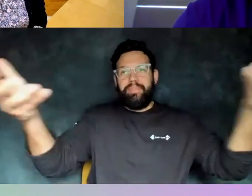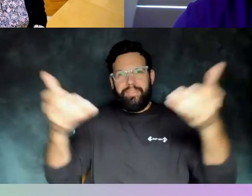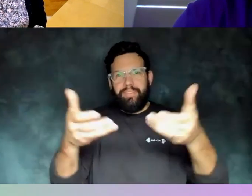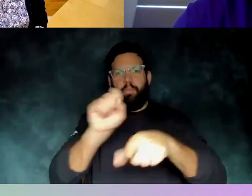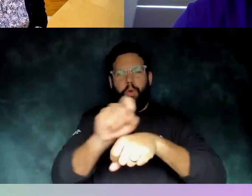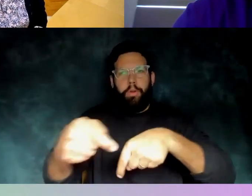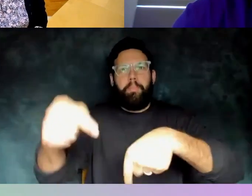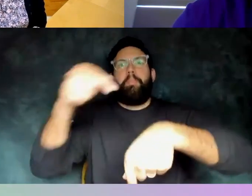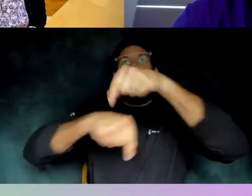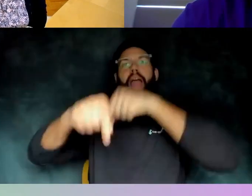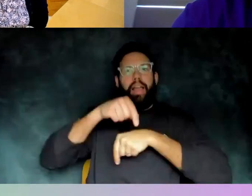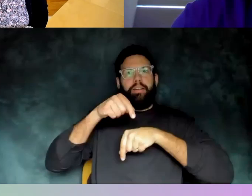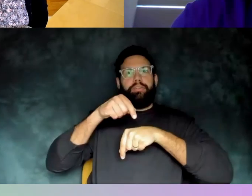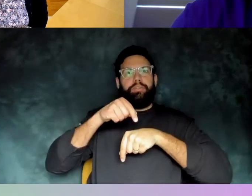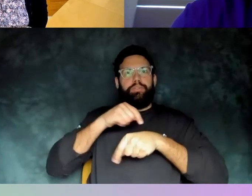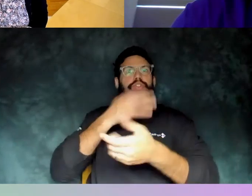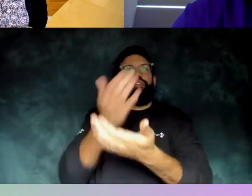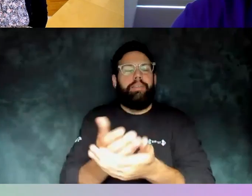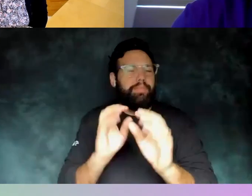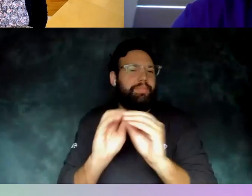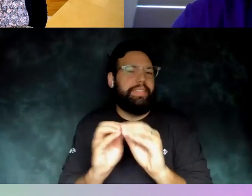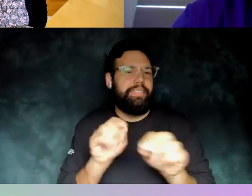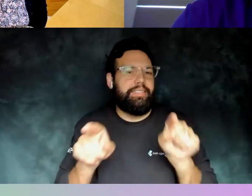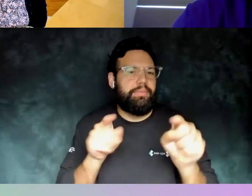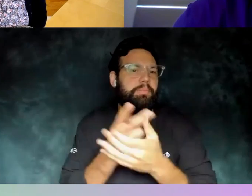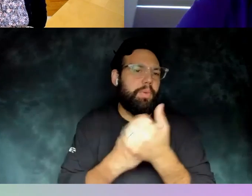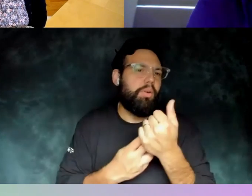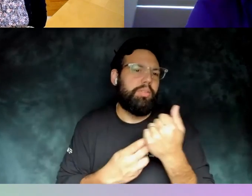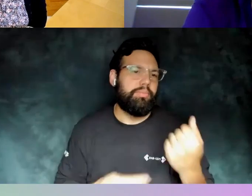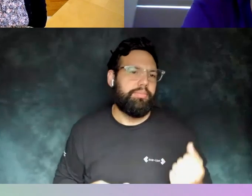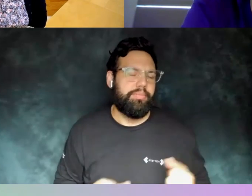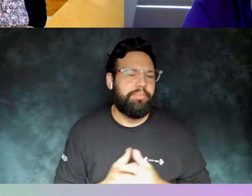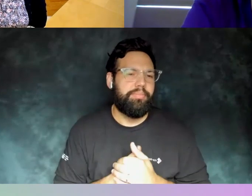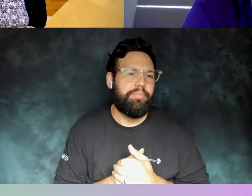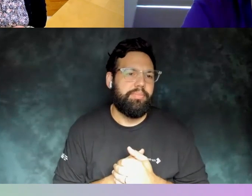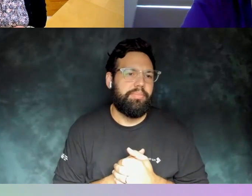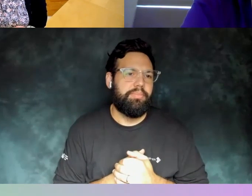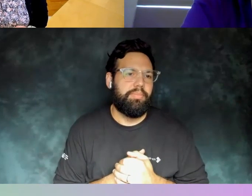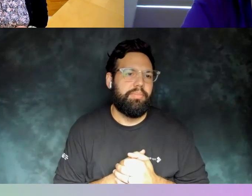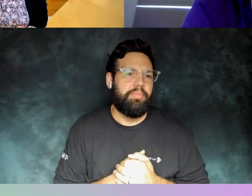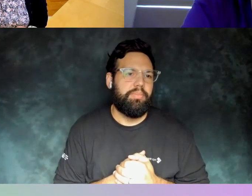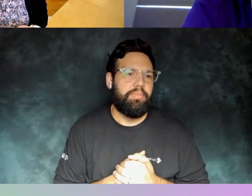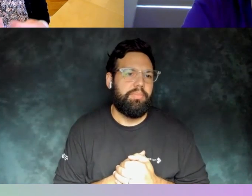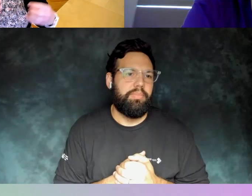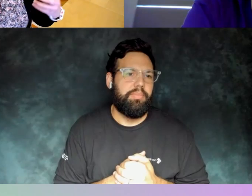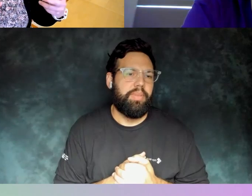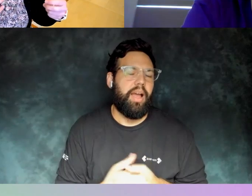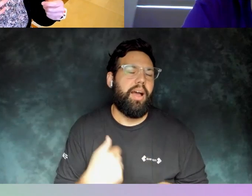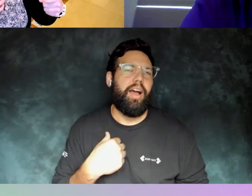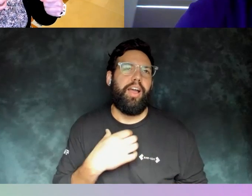similar functionalities on a design base level. Not the I'm coding this tomorrow level. [TILLY]